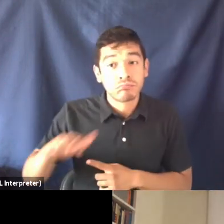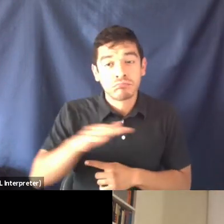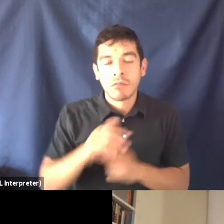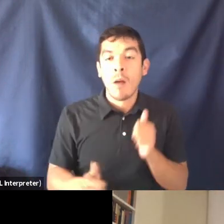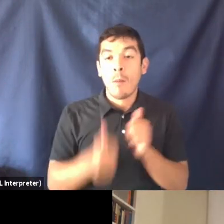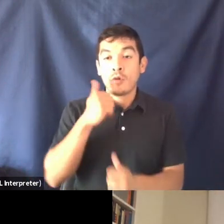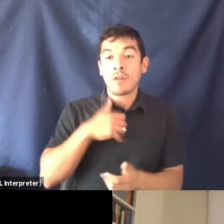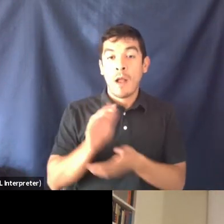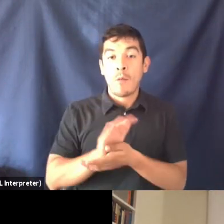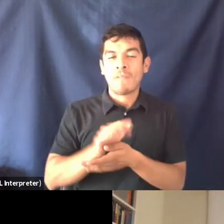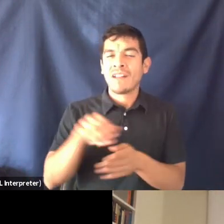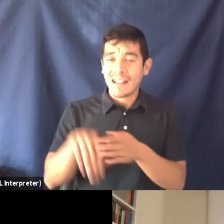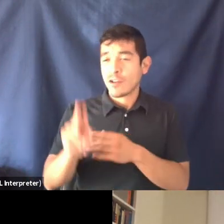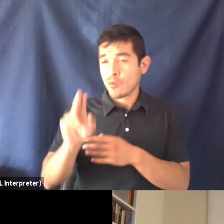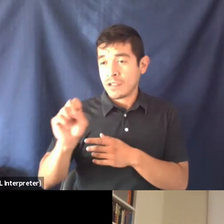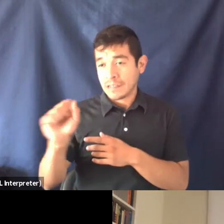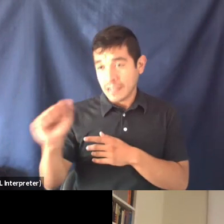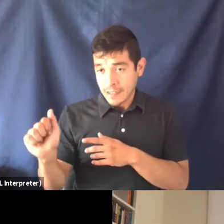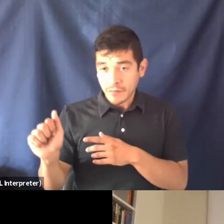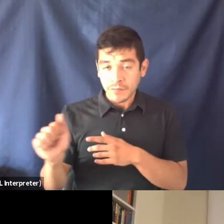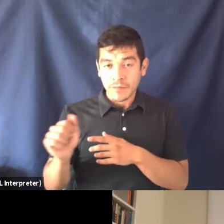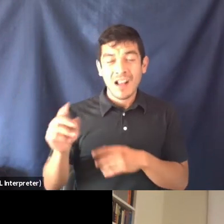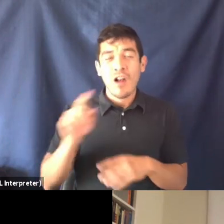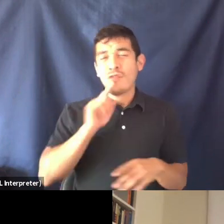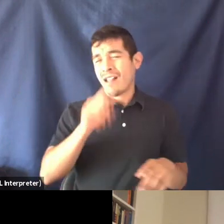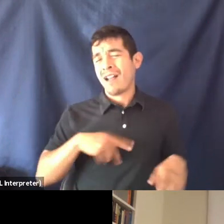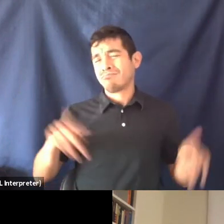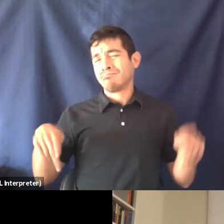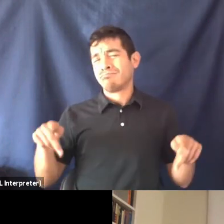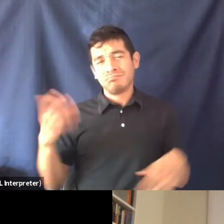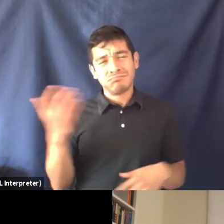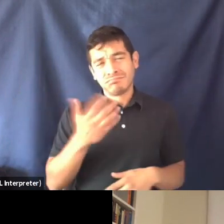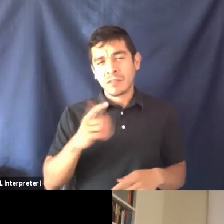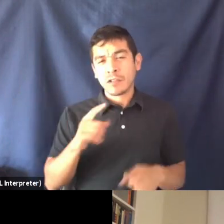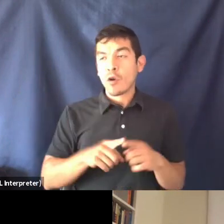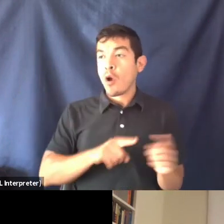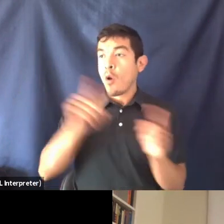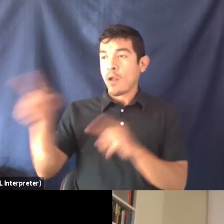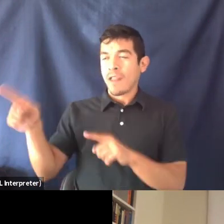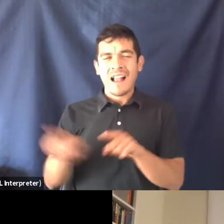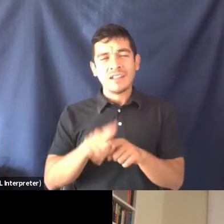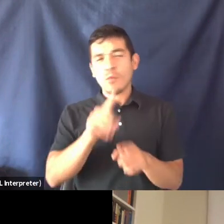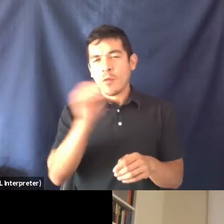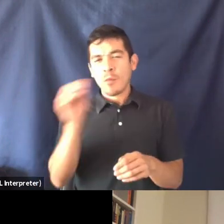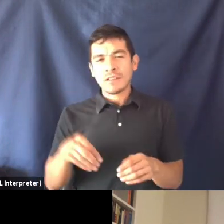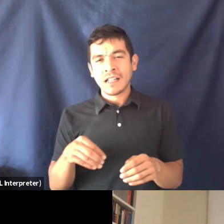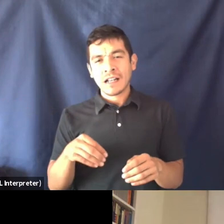and it was such a privilege to be able to go there as a complete outsider and visually to be an outsider